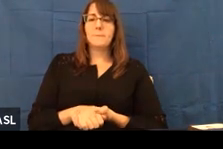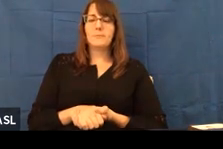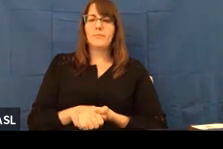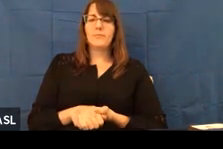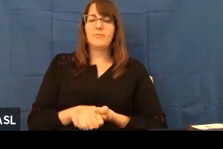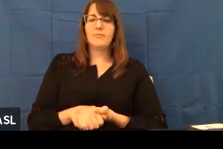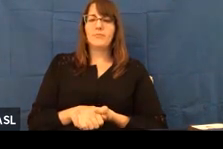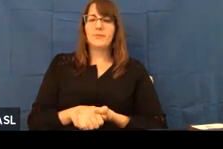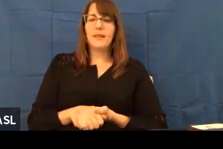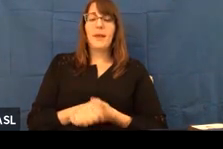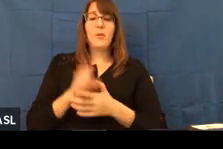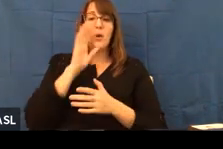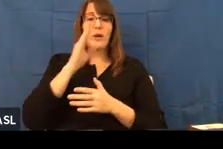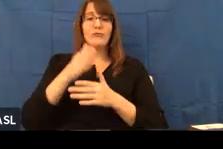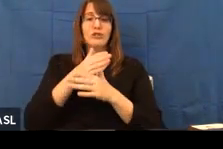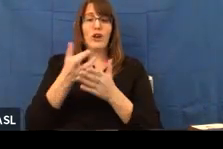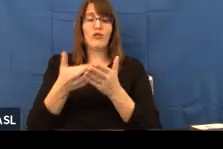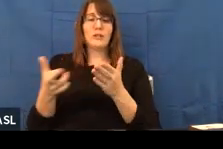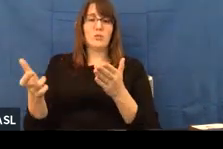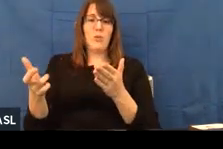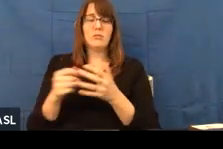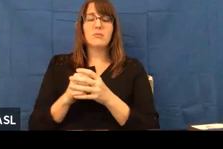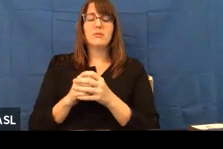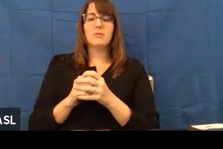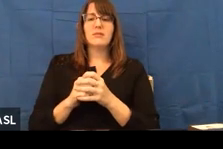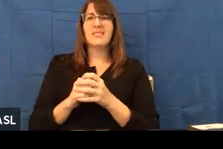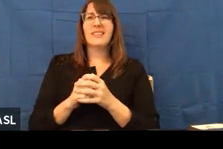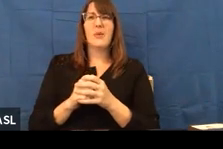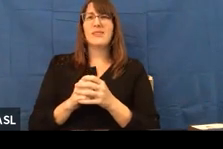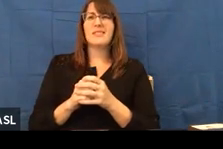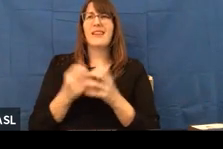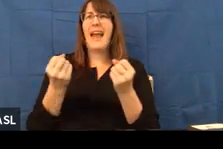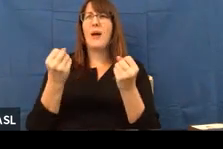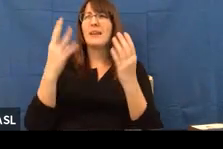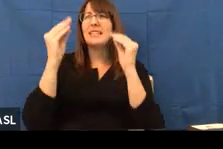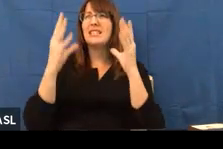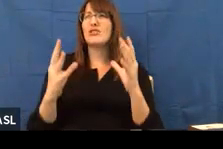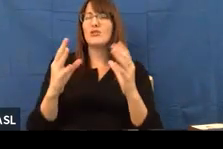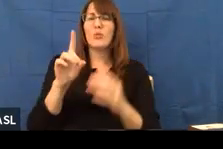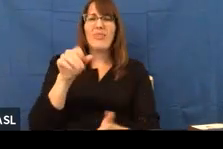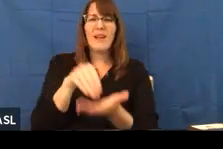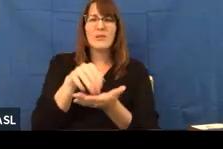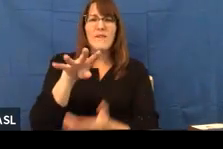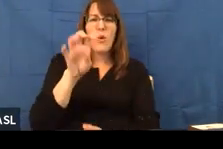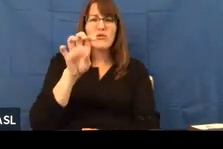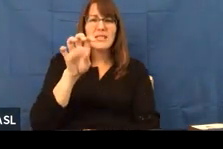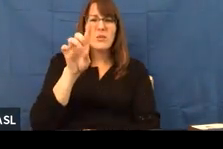Allison Frenzel : A resource that was done and curious like what, how many teachers ended up showing up 1400 teachers or something. Yeah, so